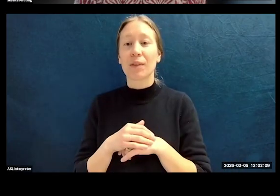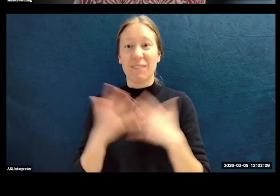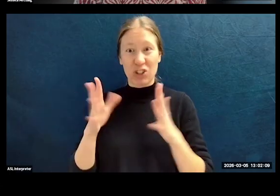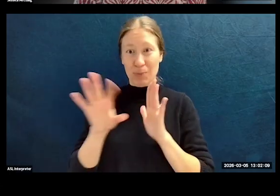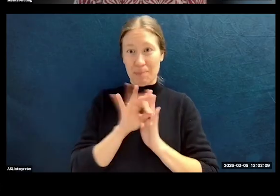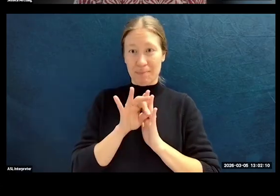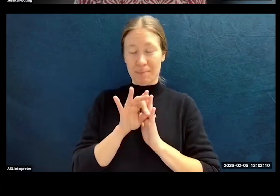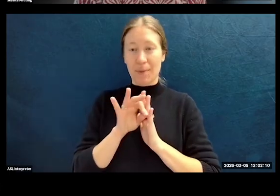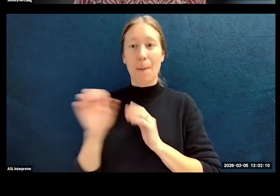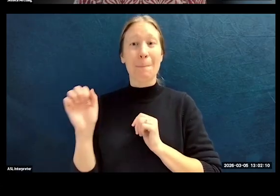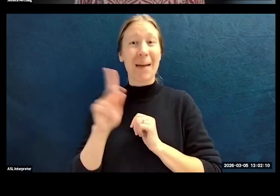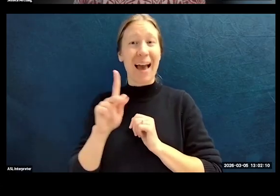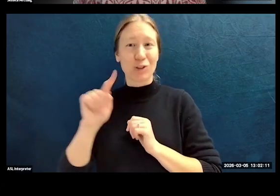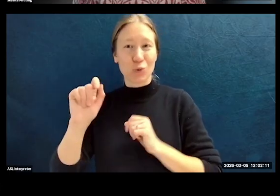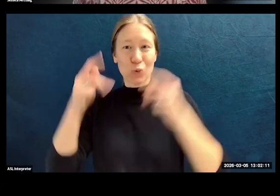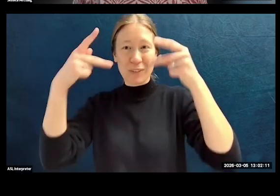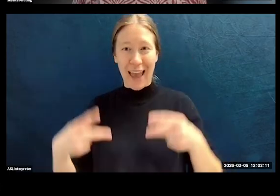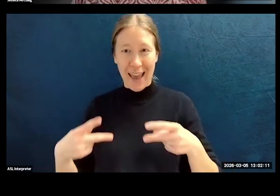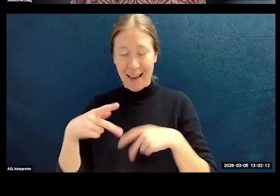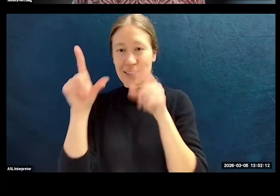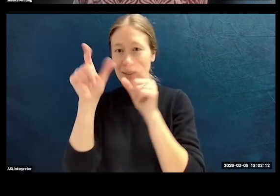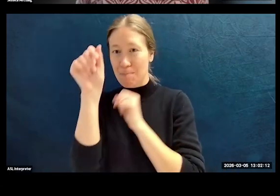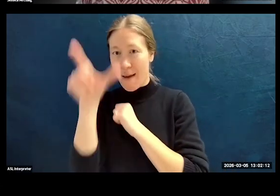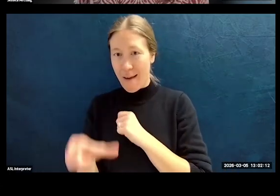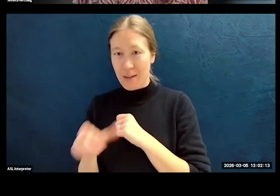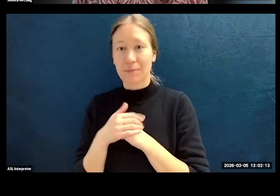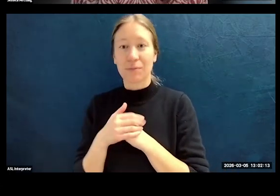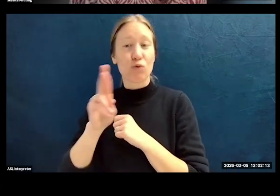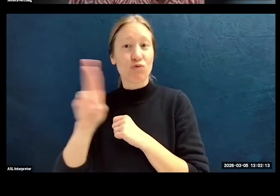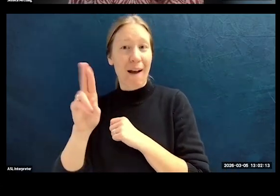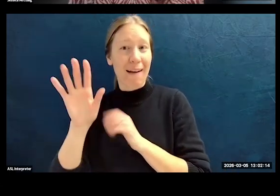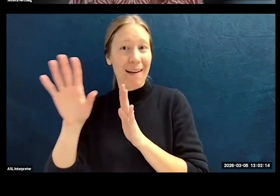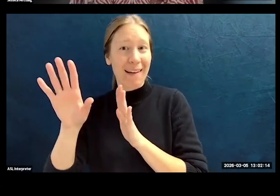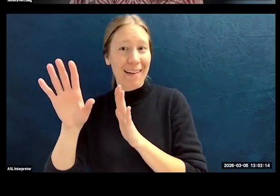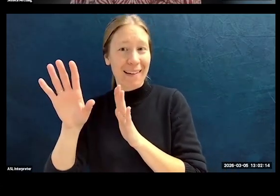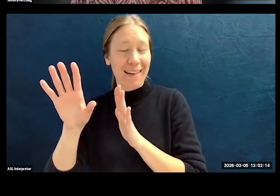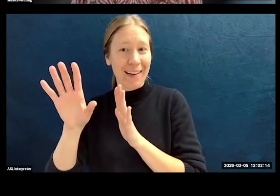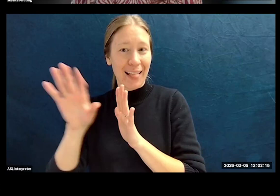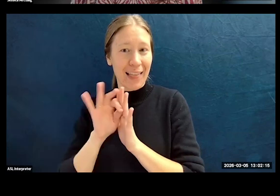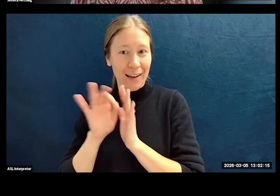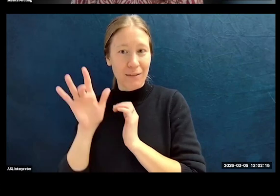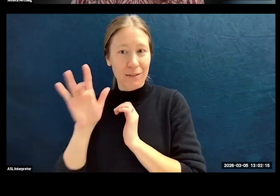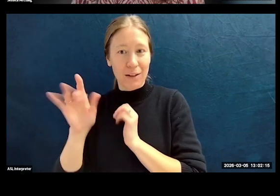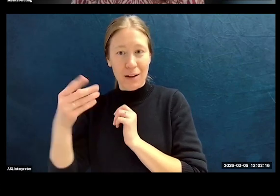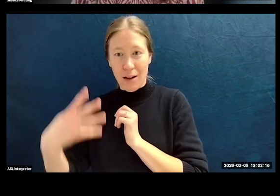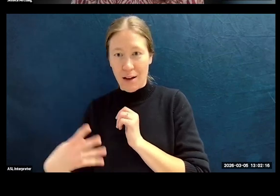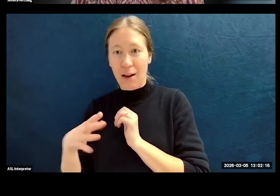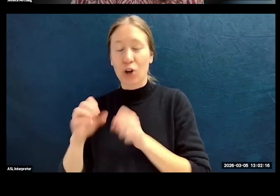right click on the heading level 2 tag to open up the options menu, and scroll down to select Create Tag from Selection.